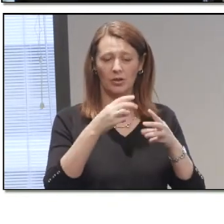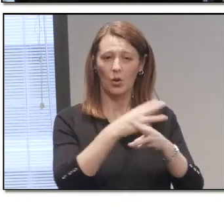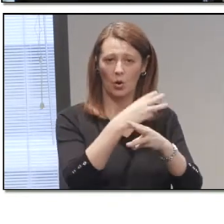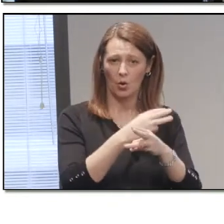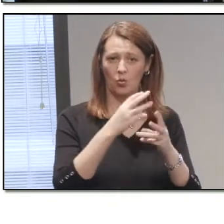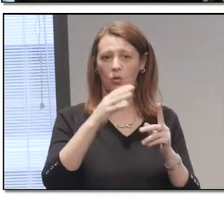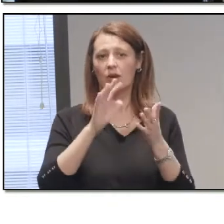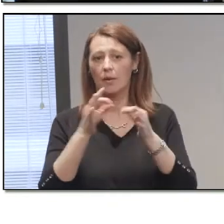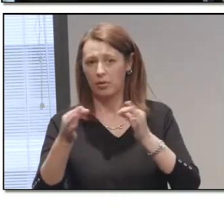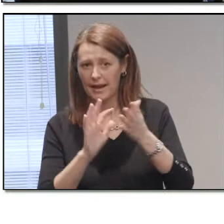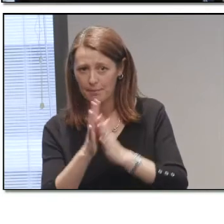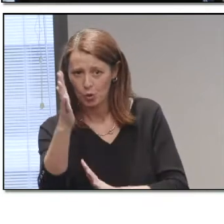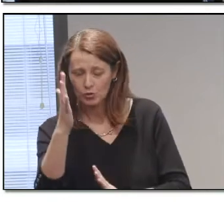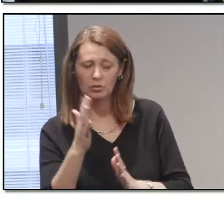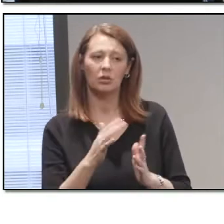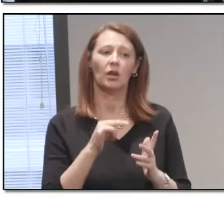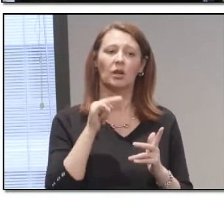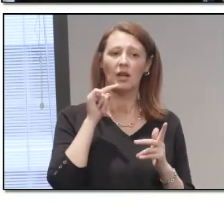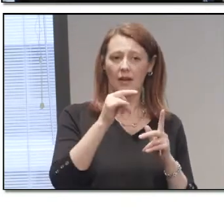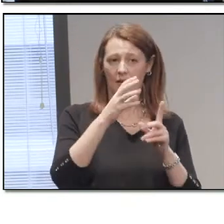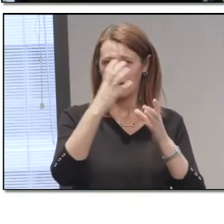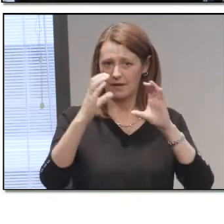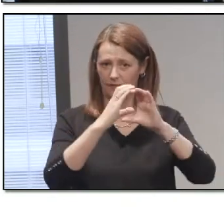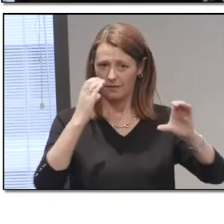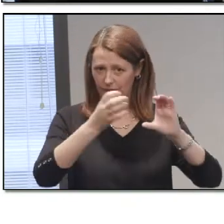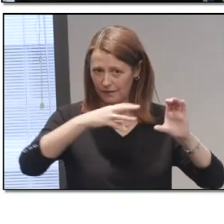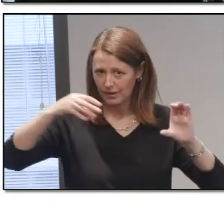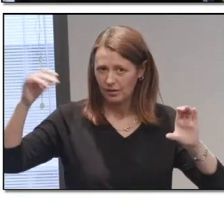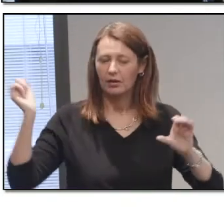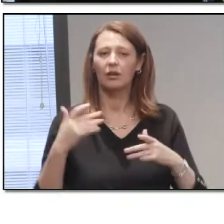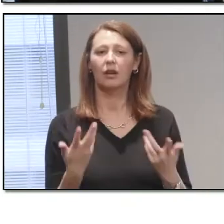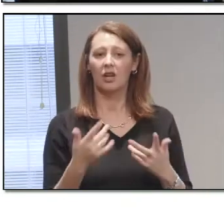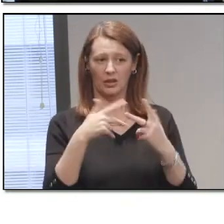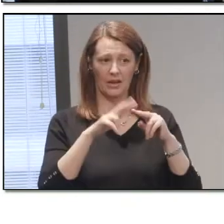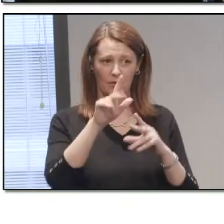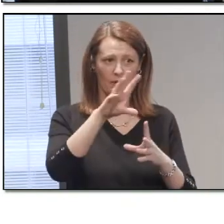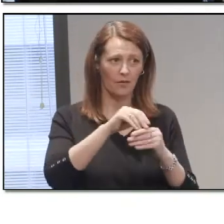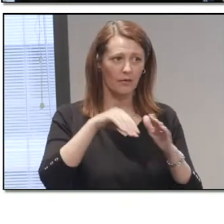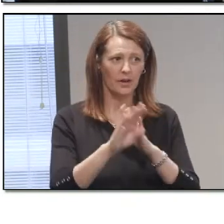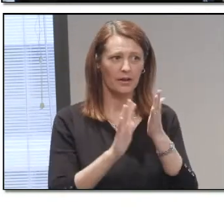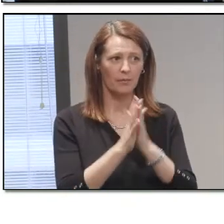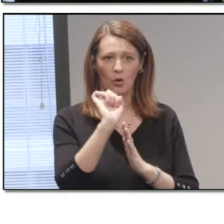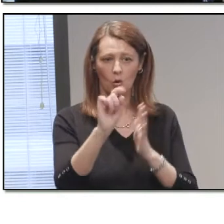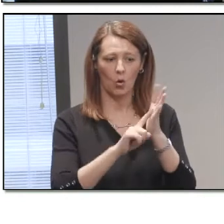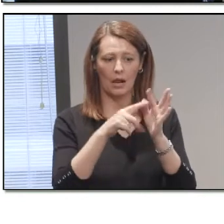vehicle emissions any combustion type activity. So, if you are into burning your leaves or your